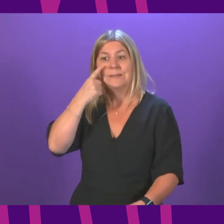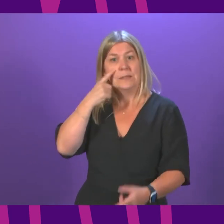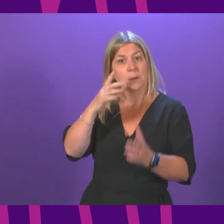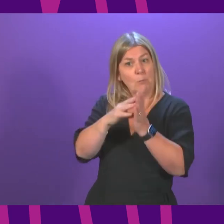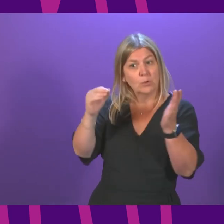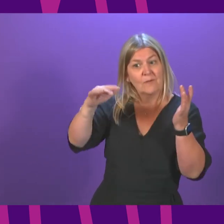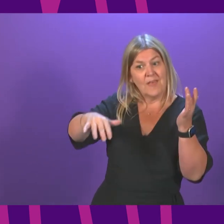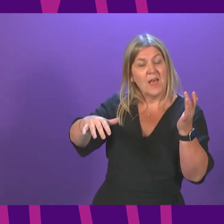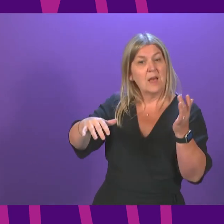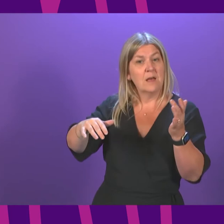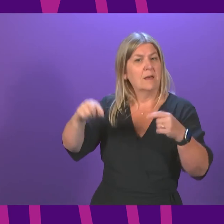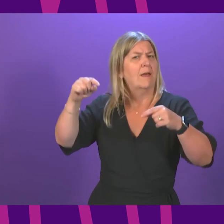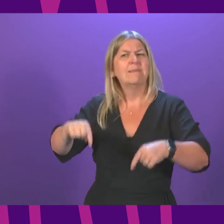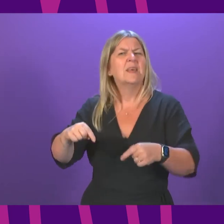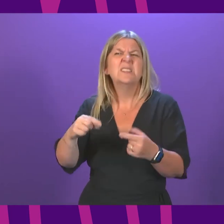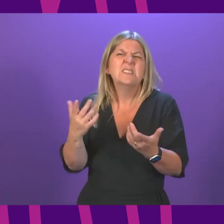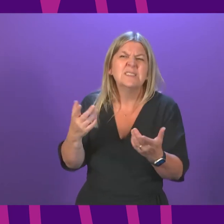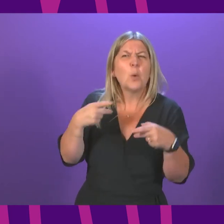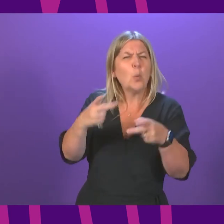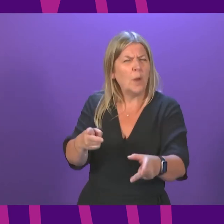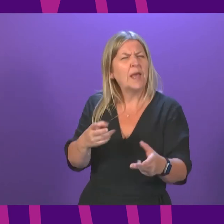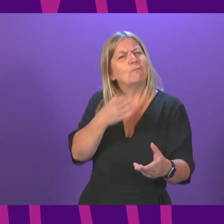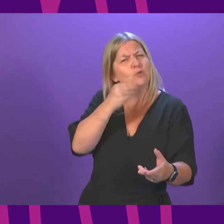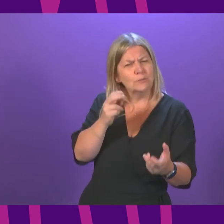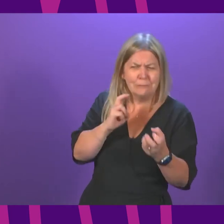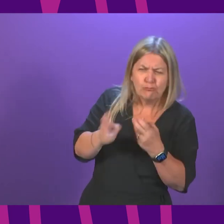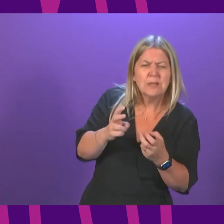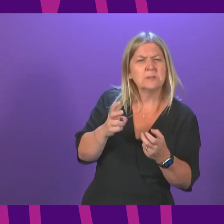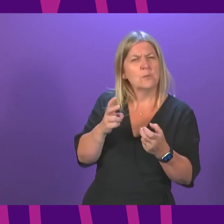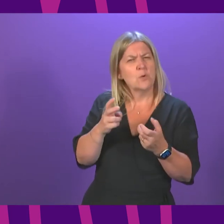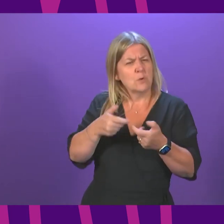is merely a means of evolving our position in Scotland to use that extensive state support